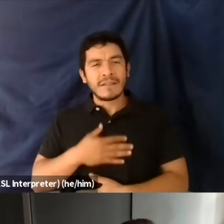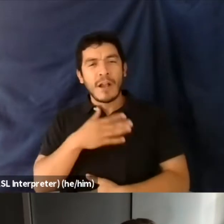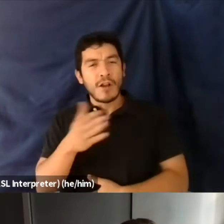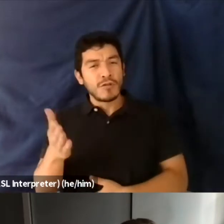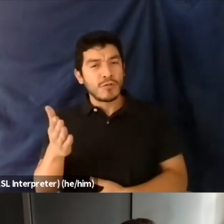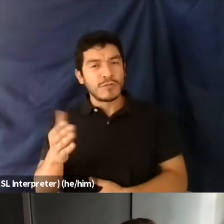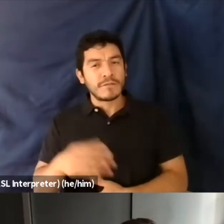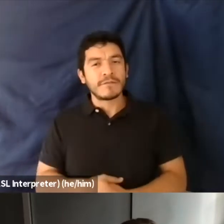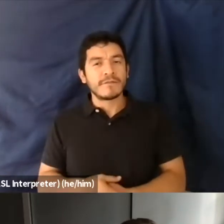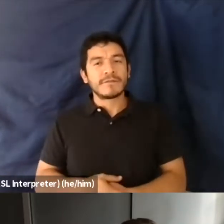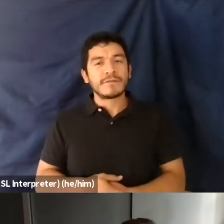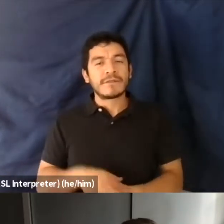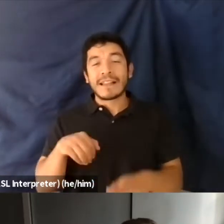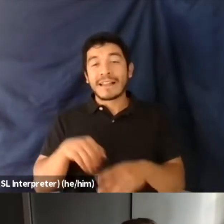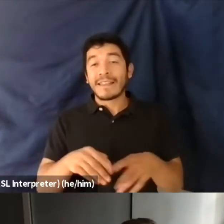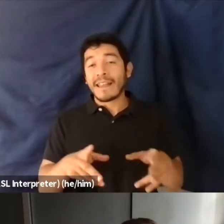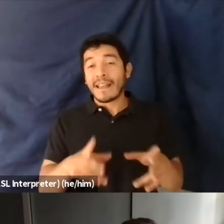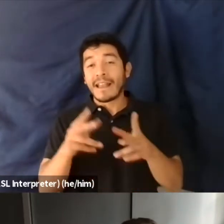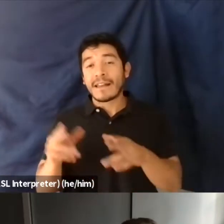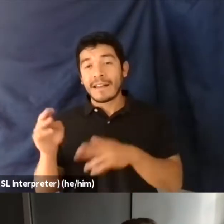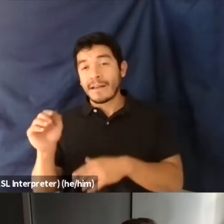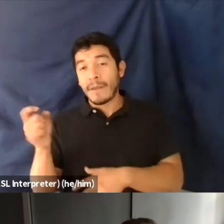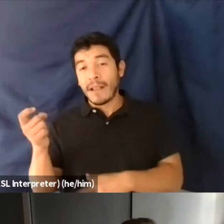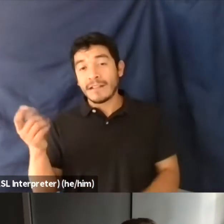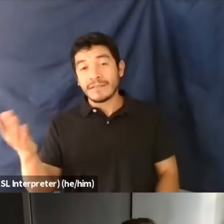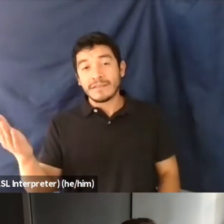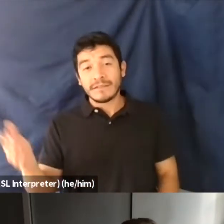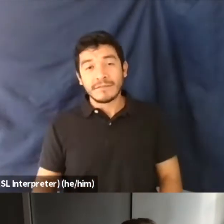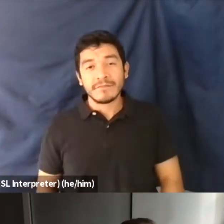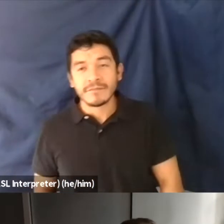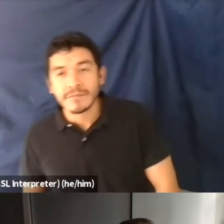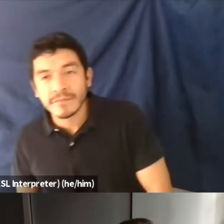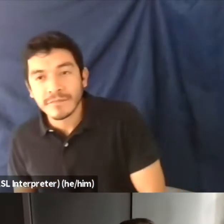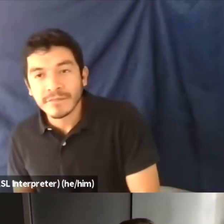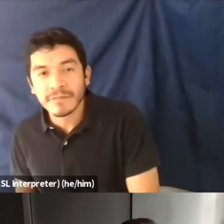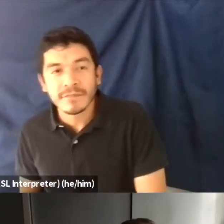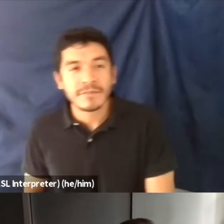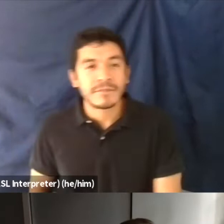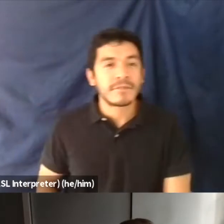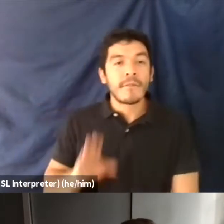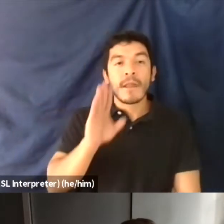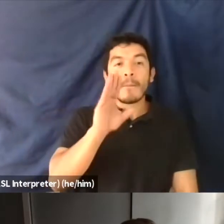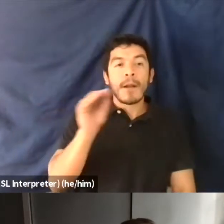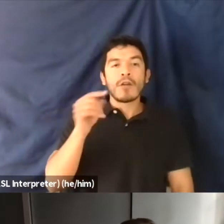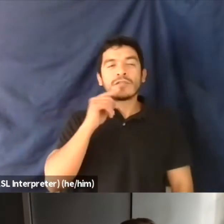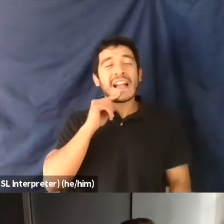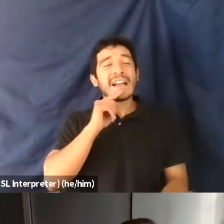when you were in the edit, I guess, or in there? Yeah, I think it's a question that trips me up a lot